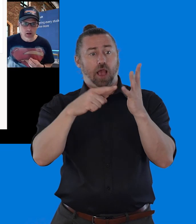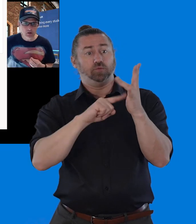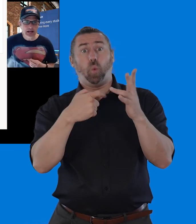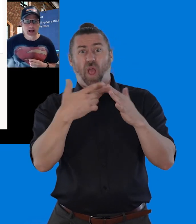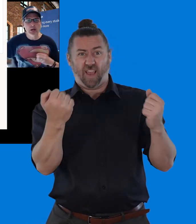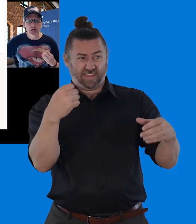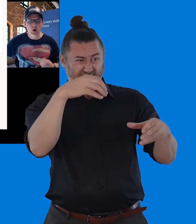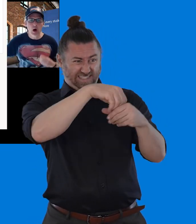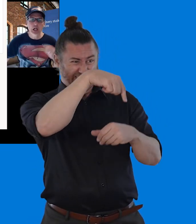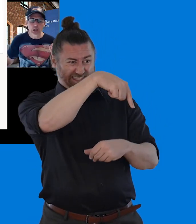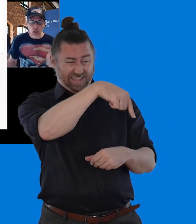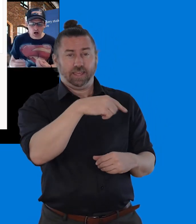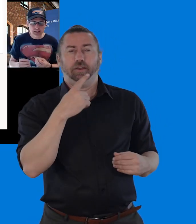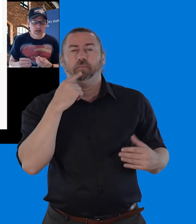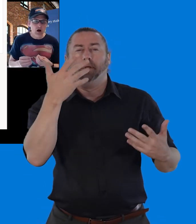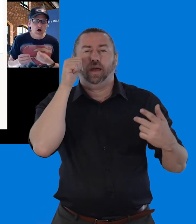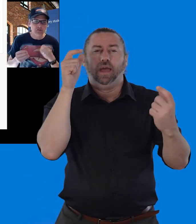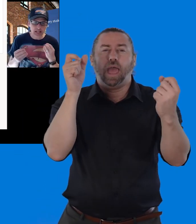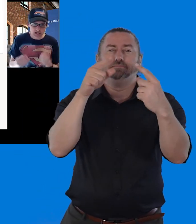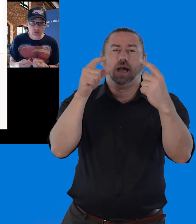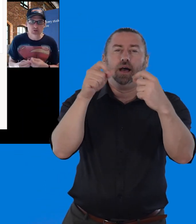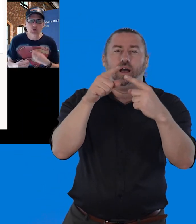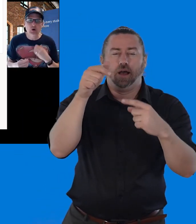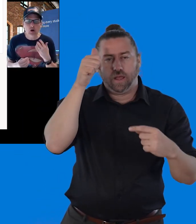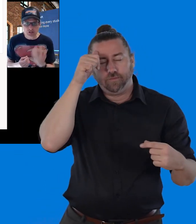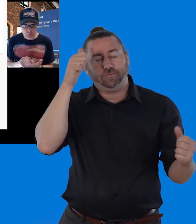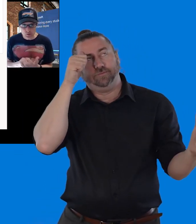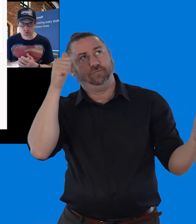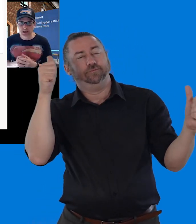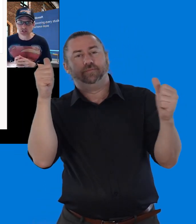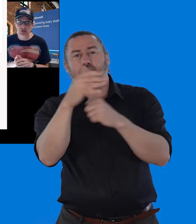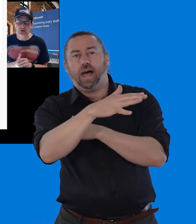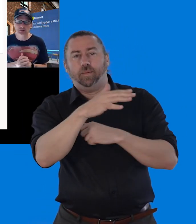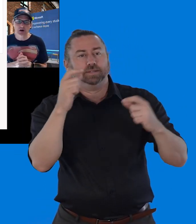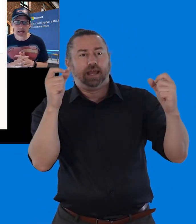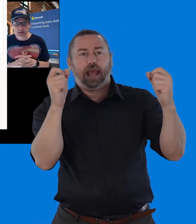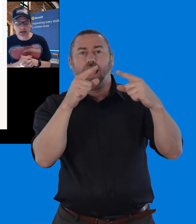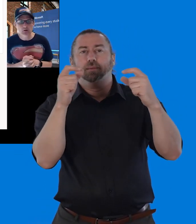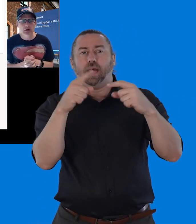Alright now, we know a lot of lecturers will correspond with their students via email.